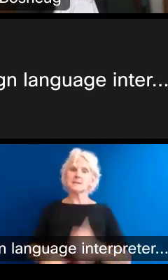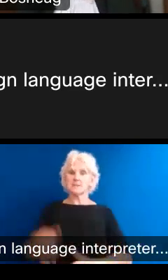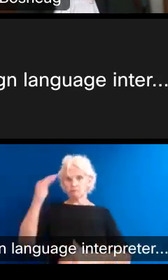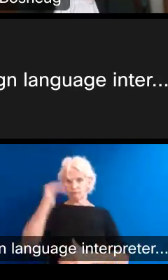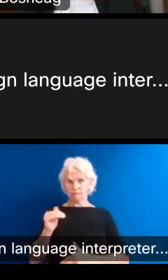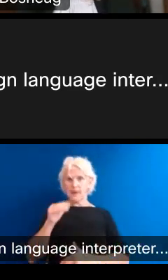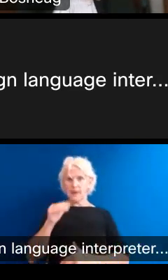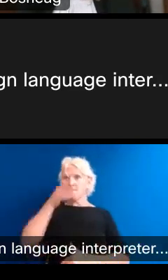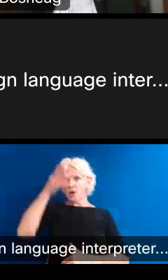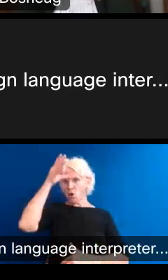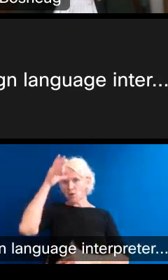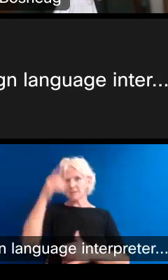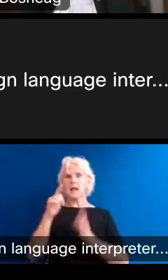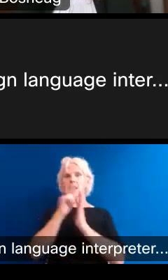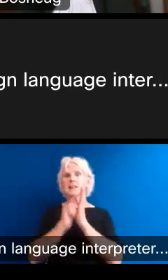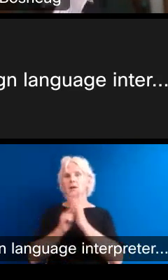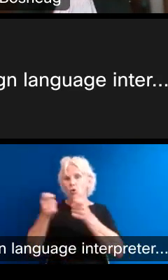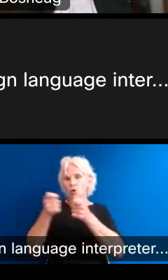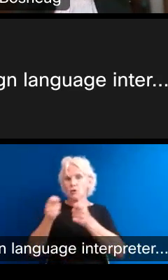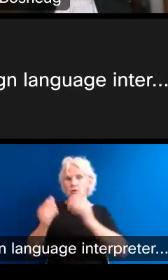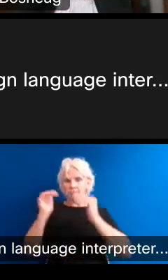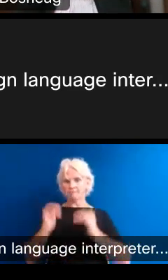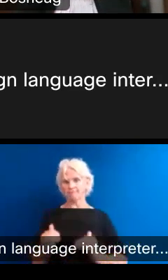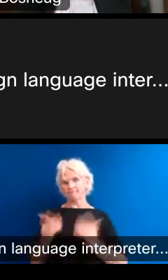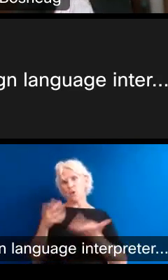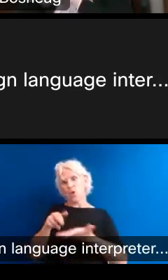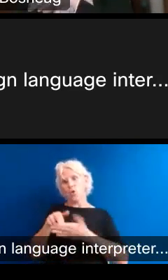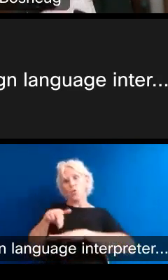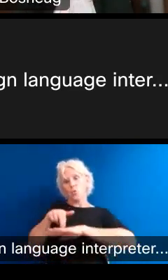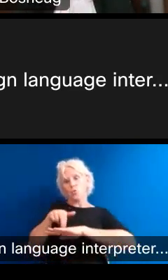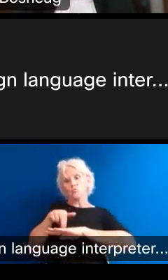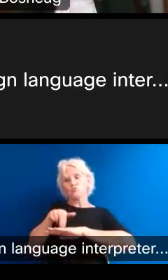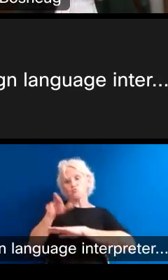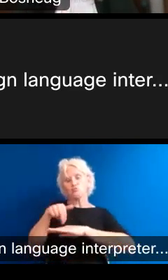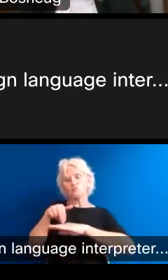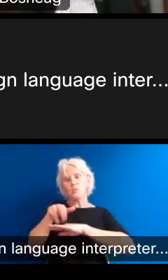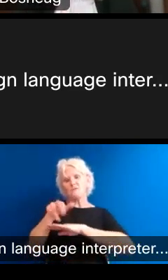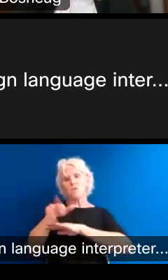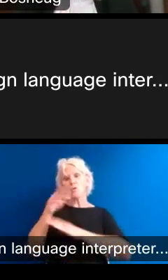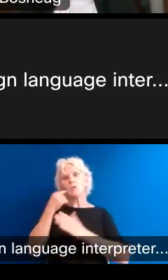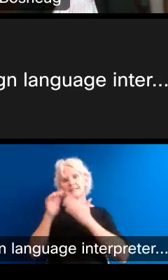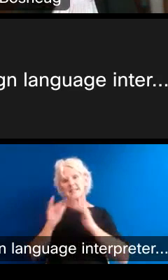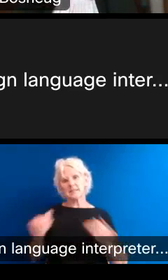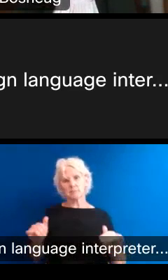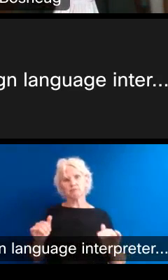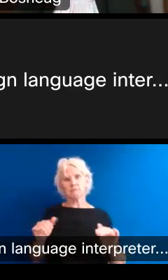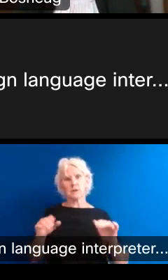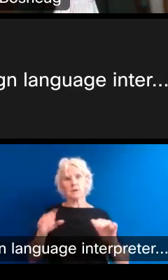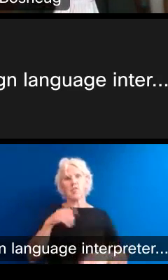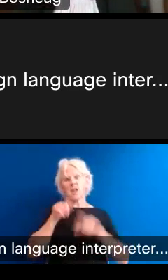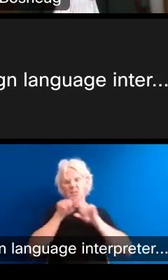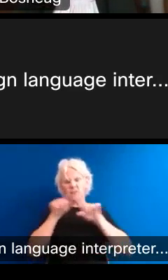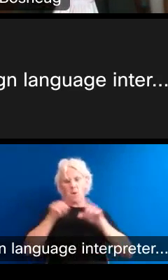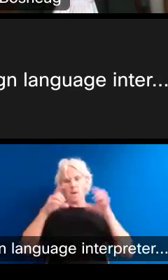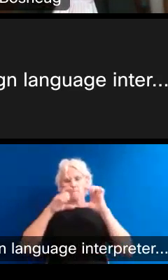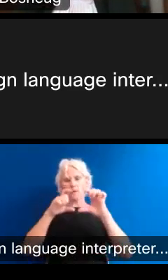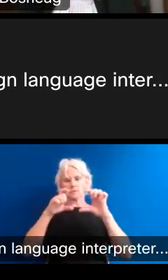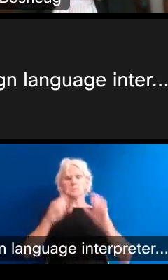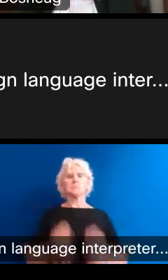and the fragmented referral system that we're all working in. So, the disability services division